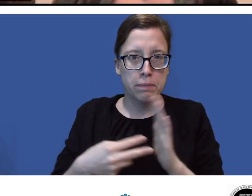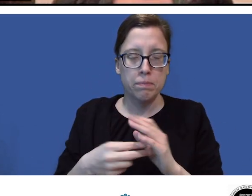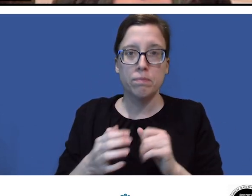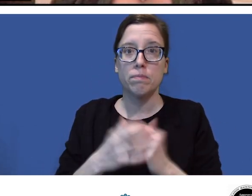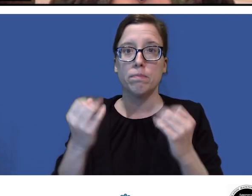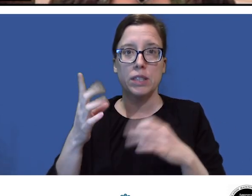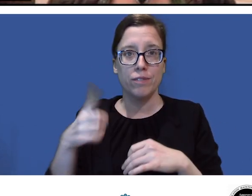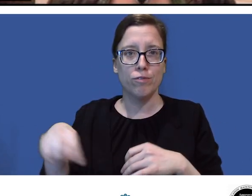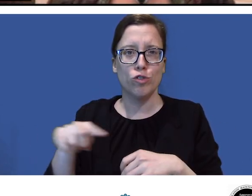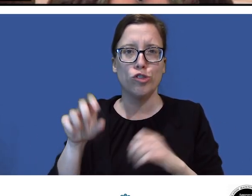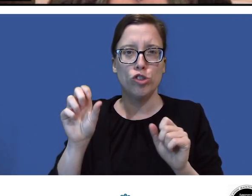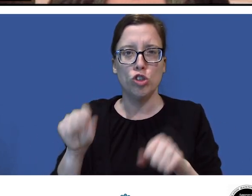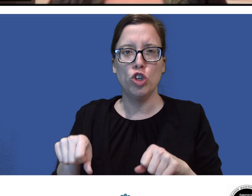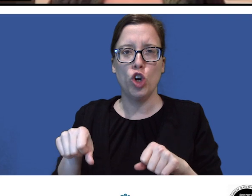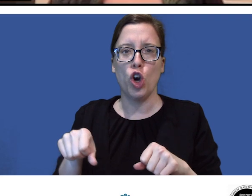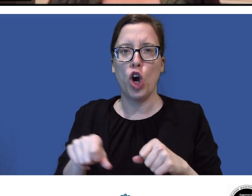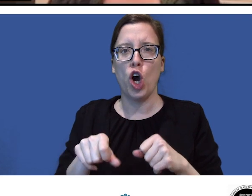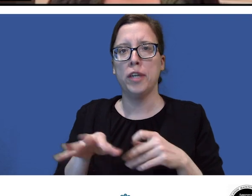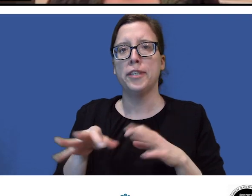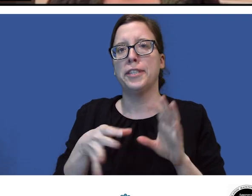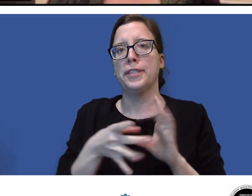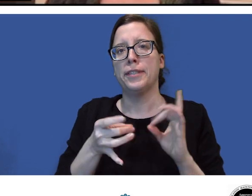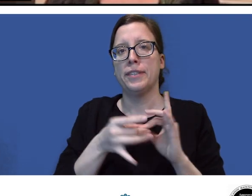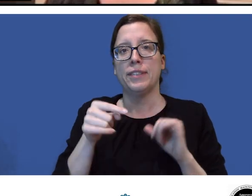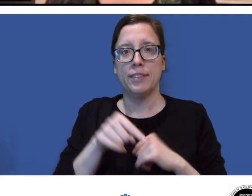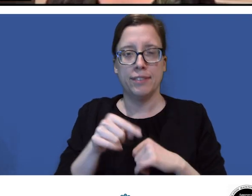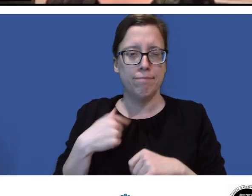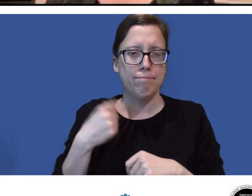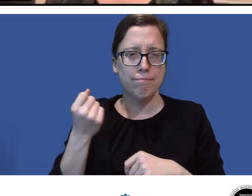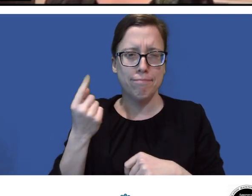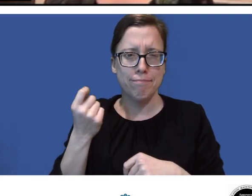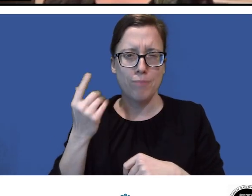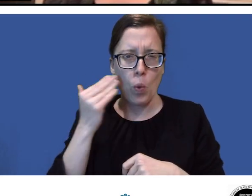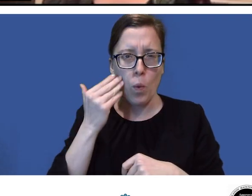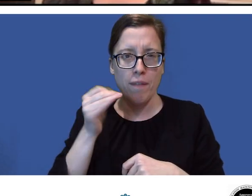And I understand that. So I ask for your patience because my understanding is that